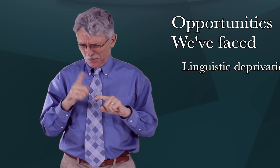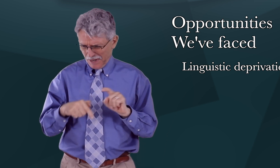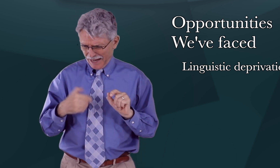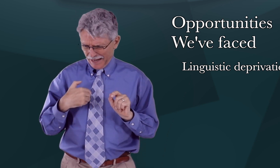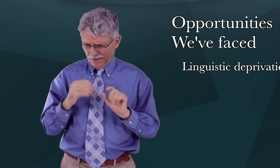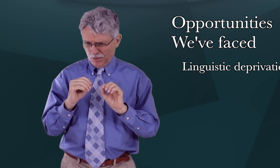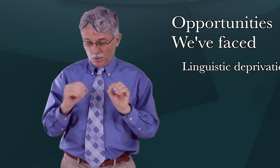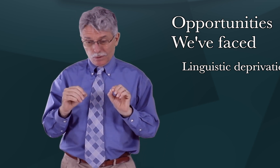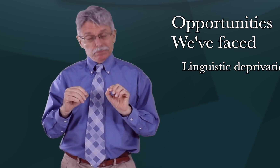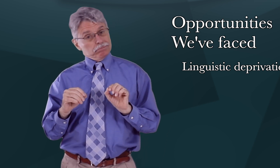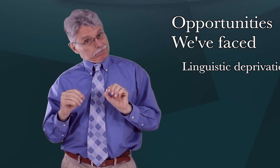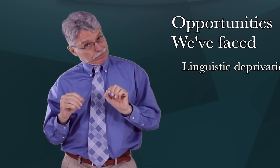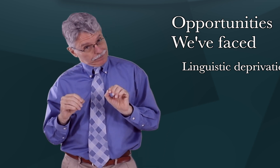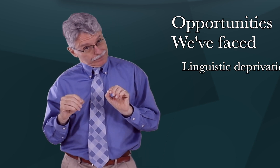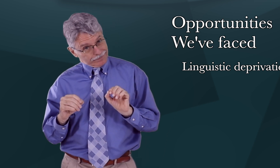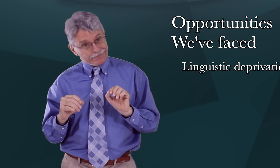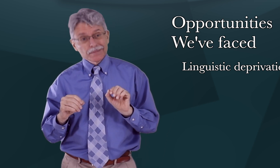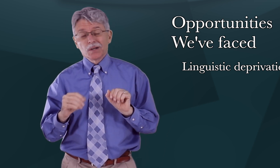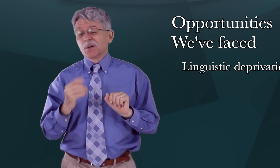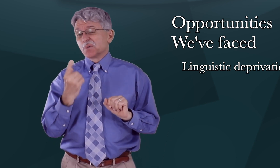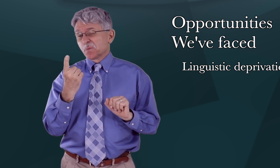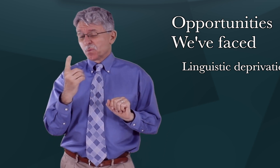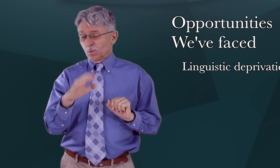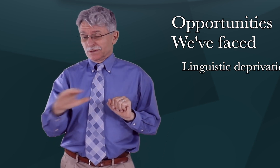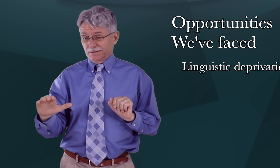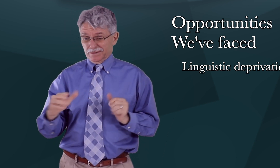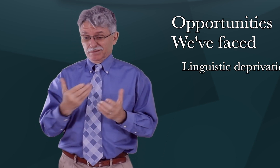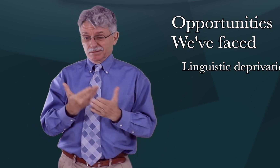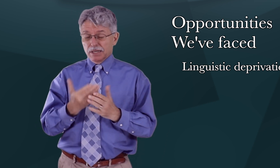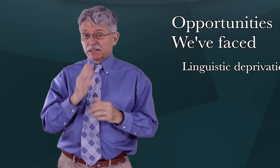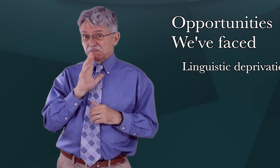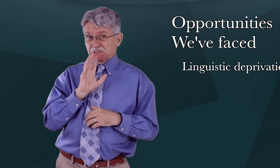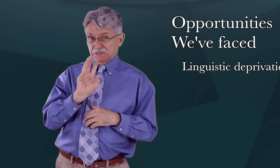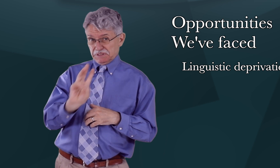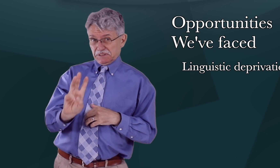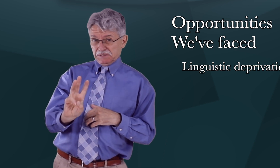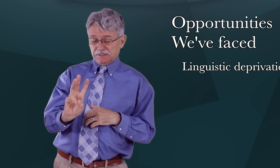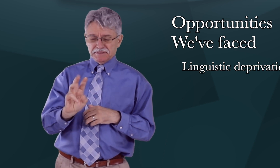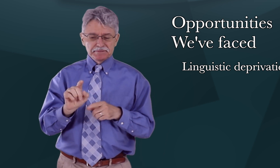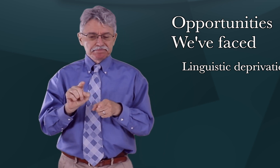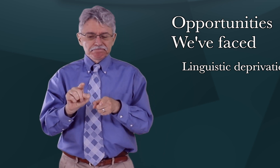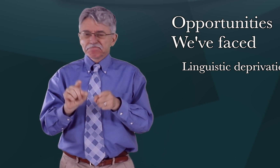Sometimes people say, well, you -- you can't have no language. Well, I'm going to beg to disagree.